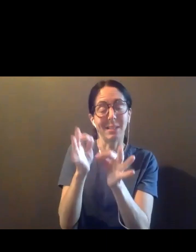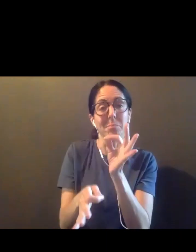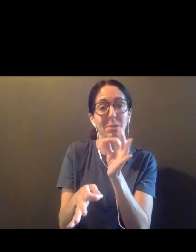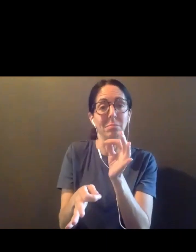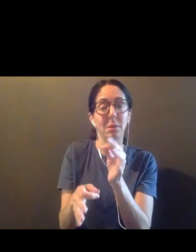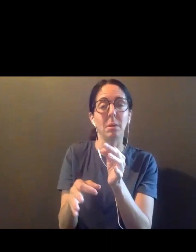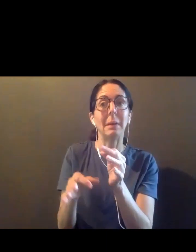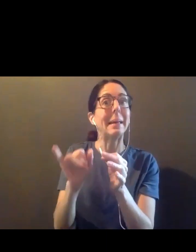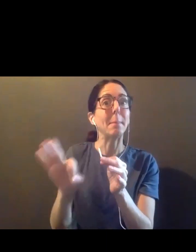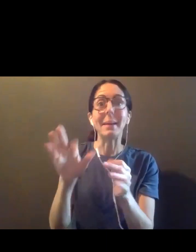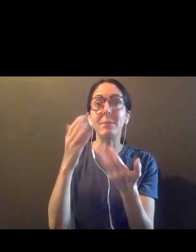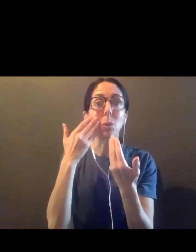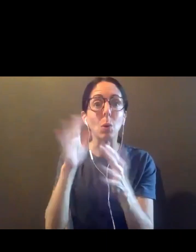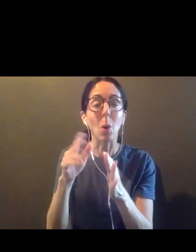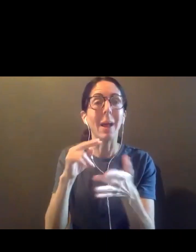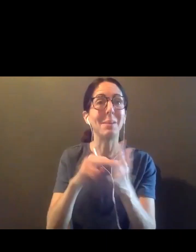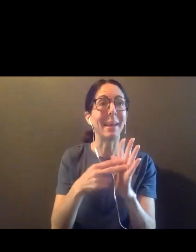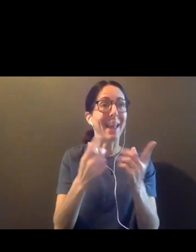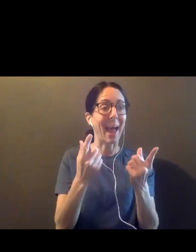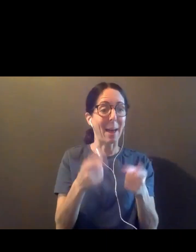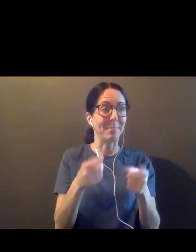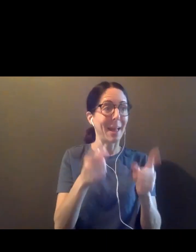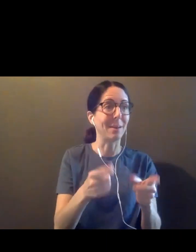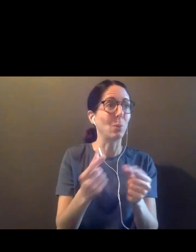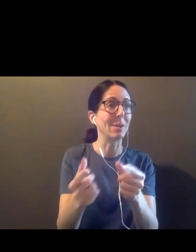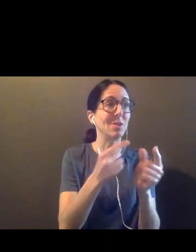you end up doing things that are ineffective and a lot of wasted time.